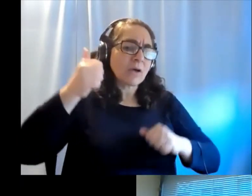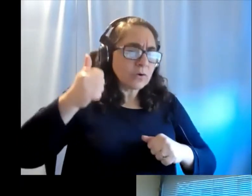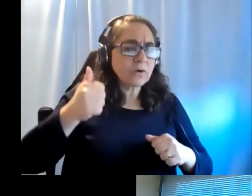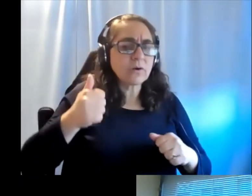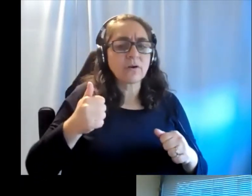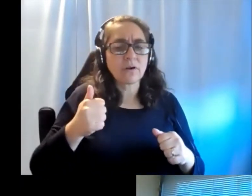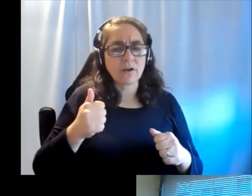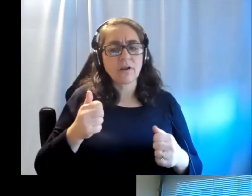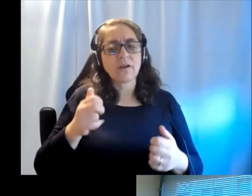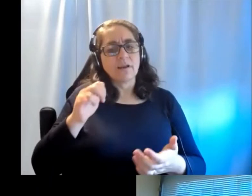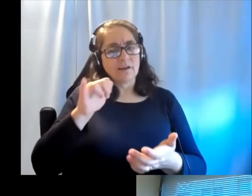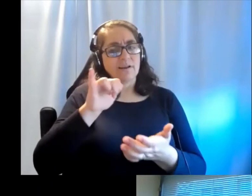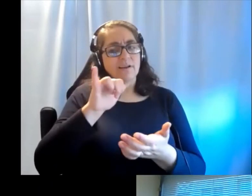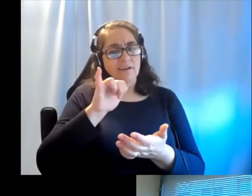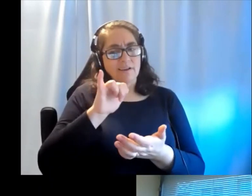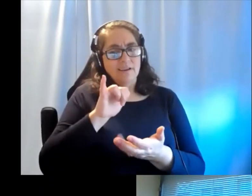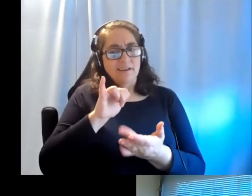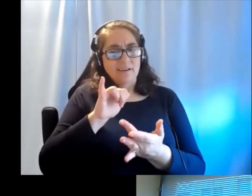24 hour daily sound allowance.